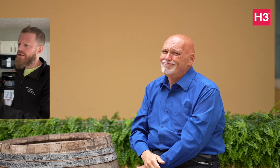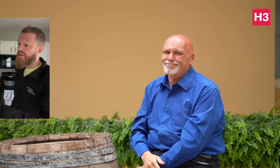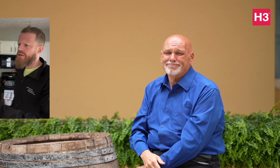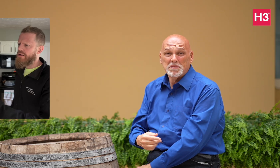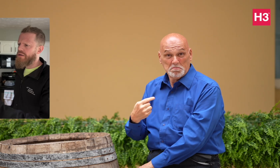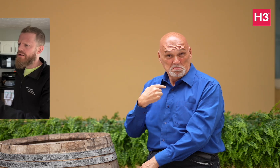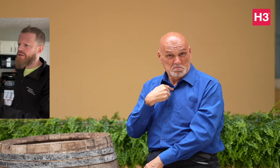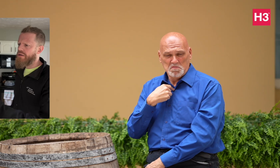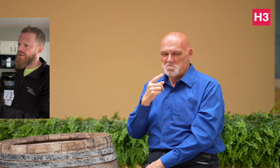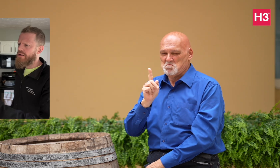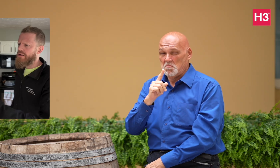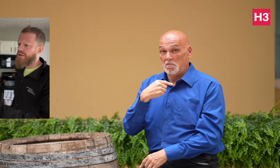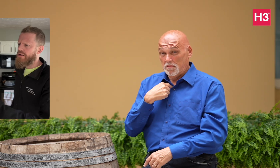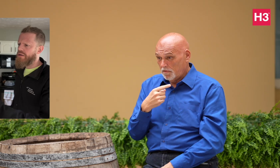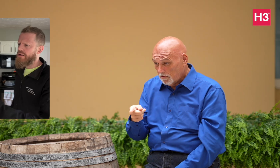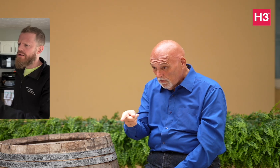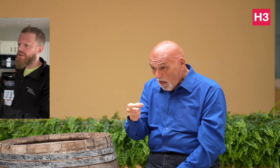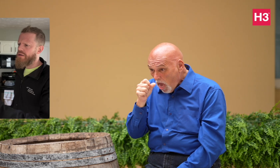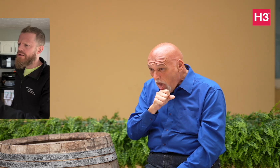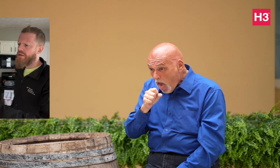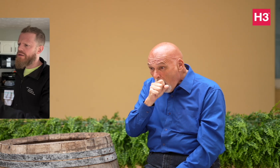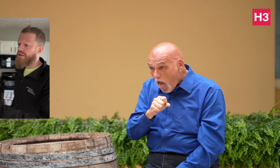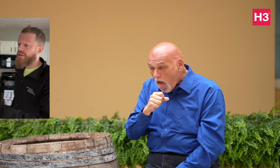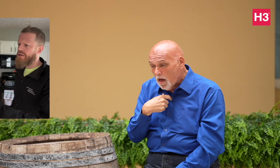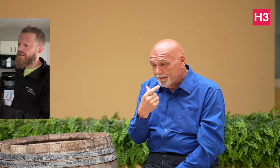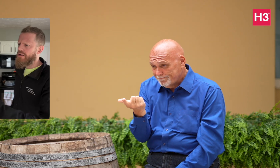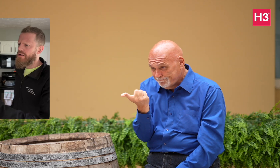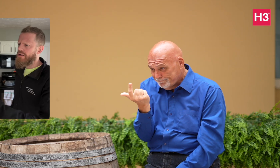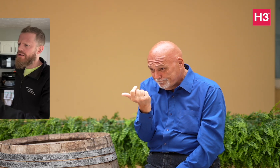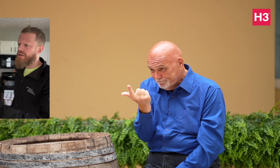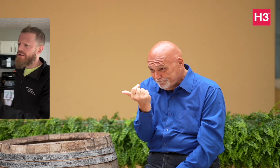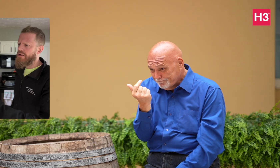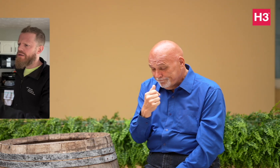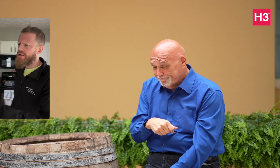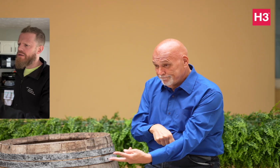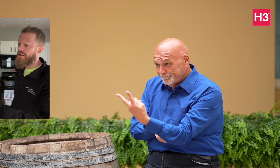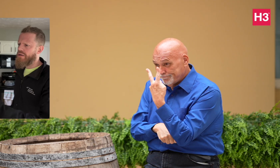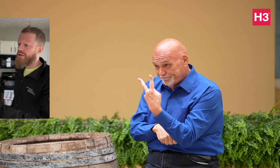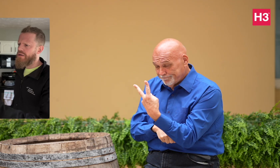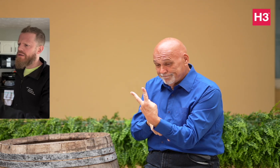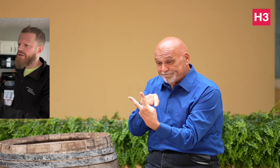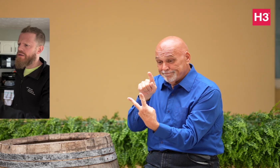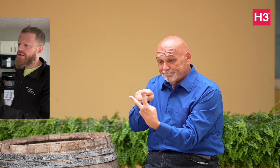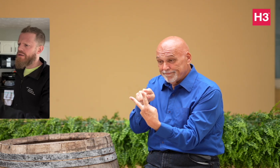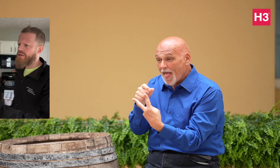Oh, look at that! If I were a parent, I’d give my son two choices: